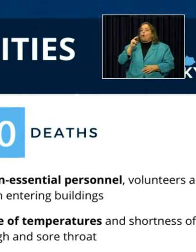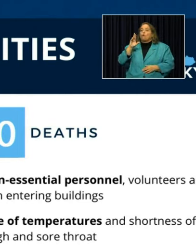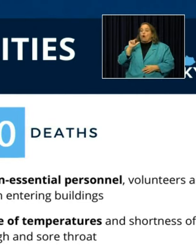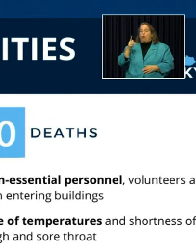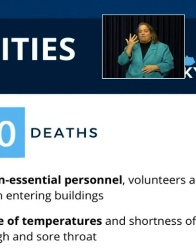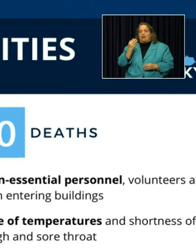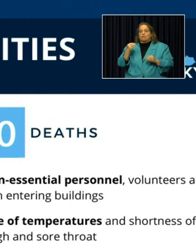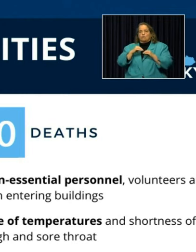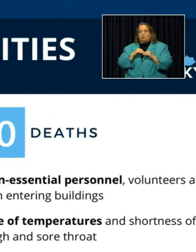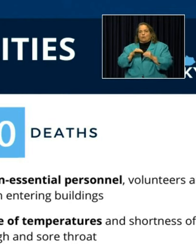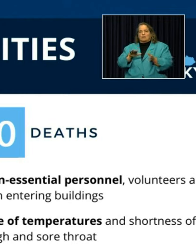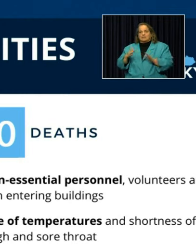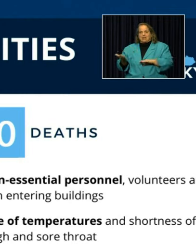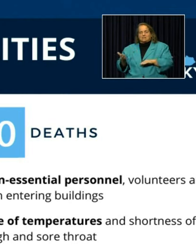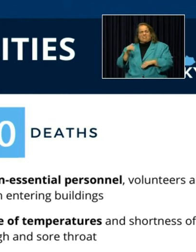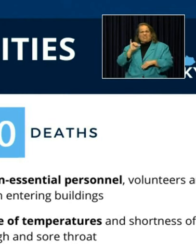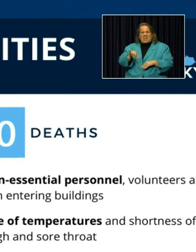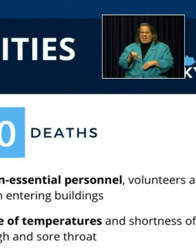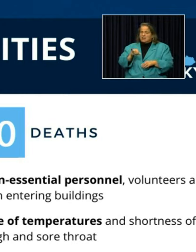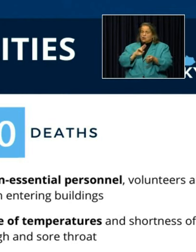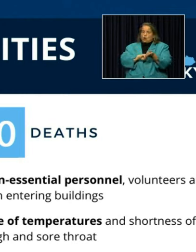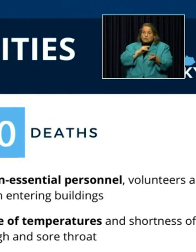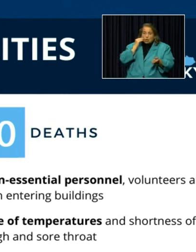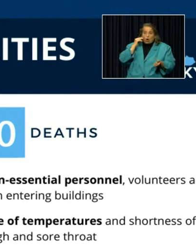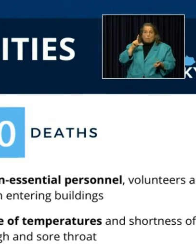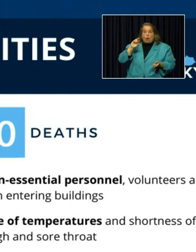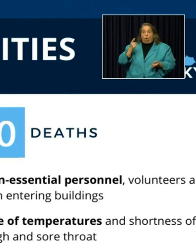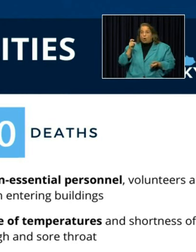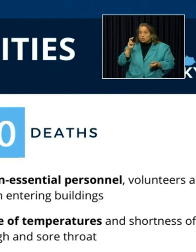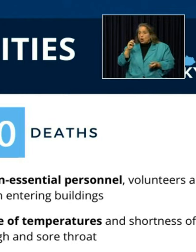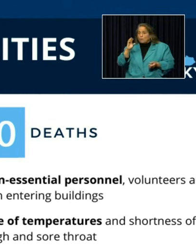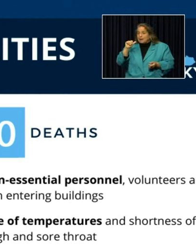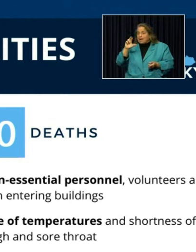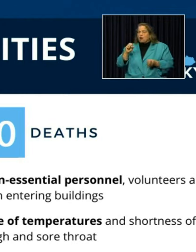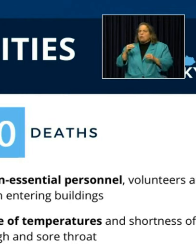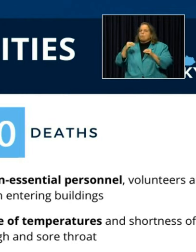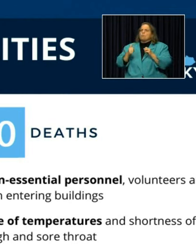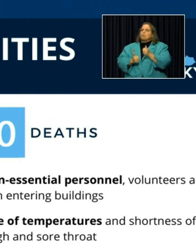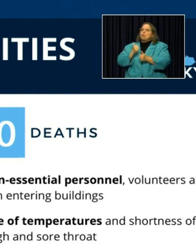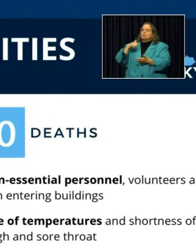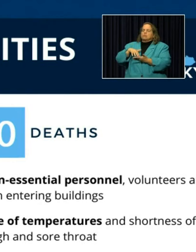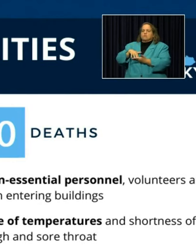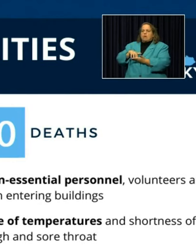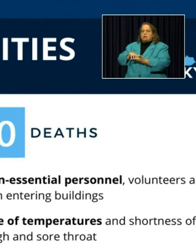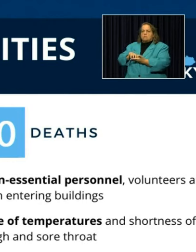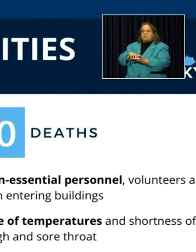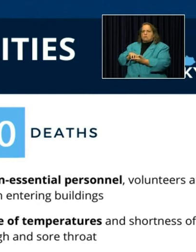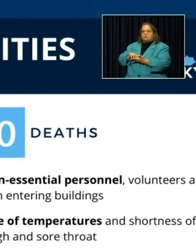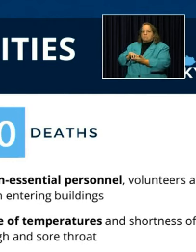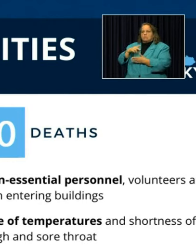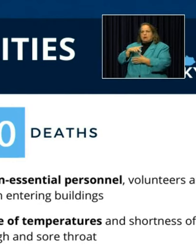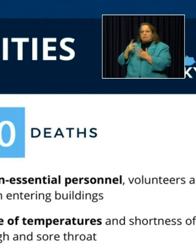DIFFERENT CIRCUMSTANCES WITHIN SOME OF THESE NUMBERS. WE HAVE SOME FACILITIES THAT